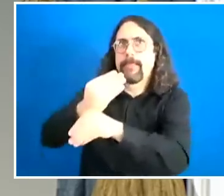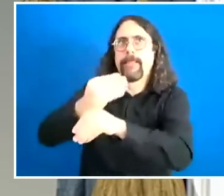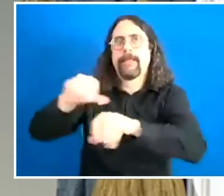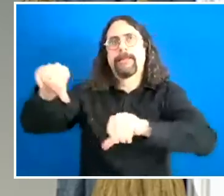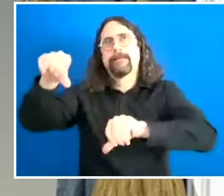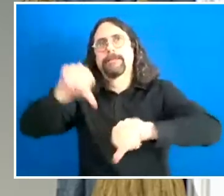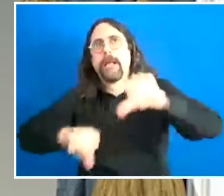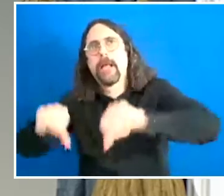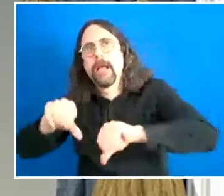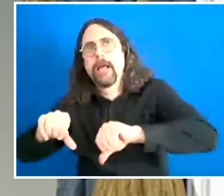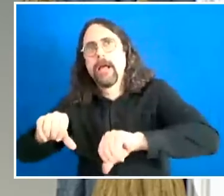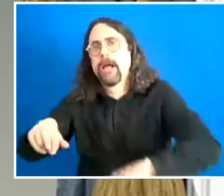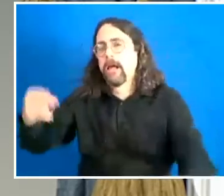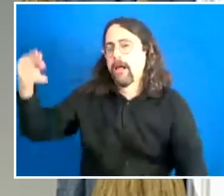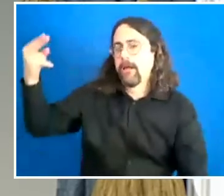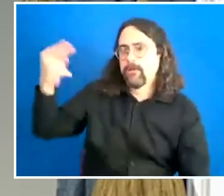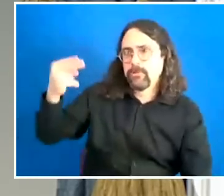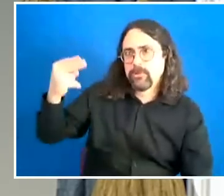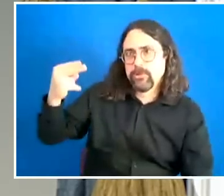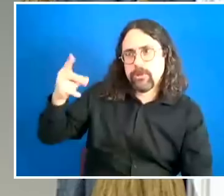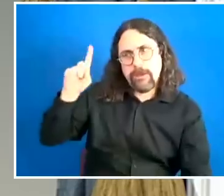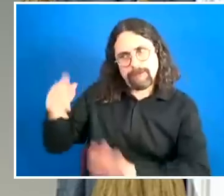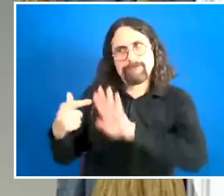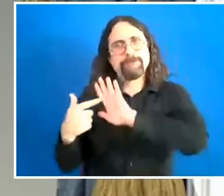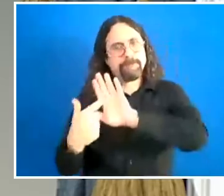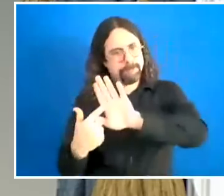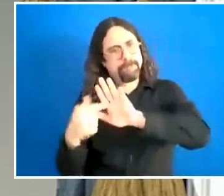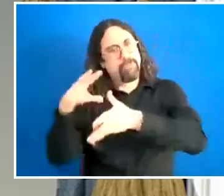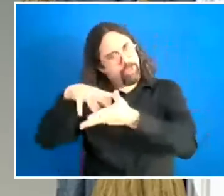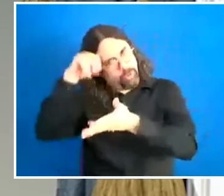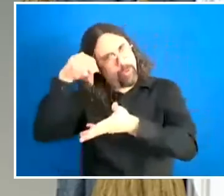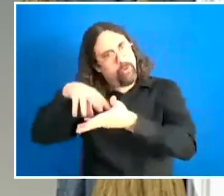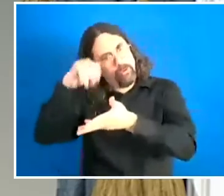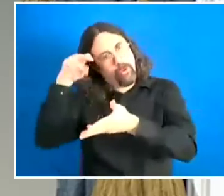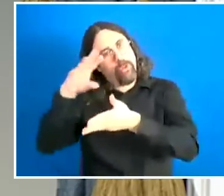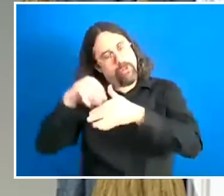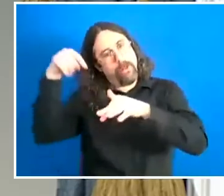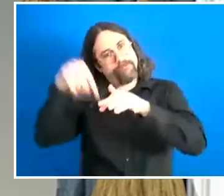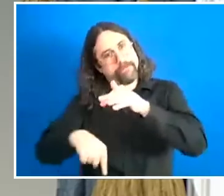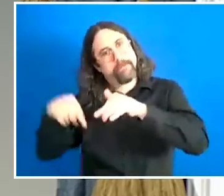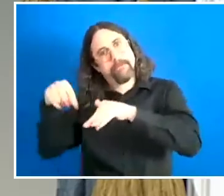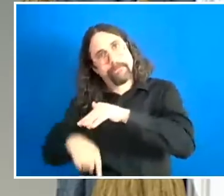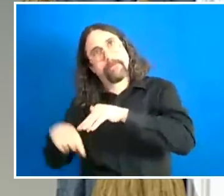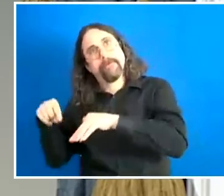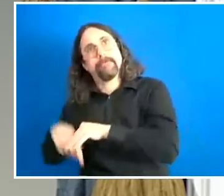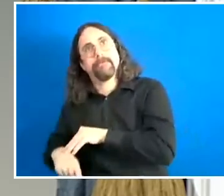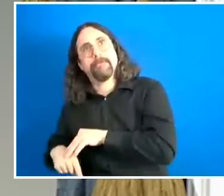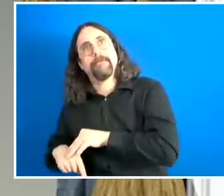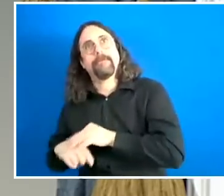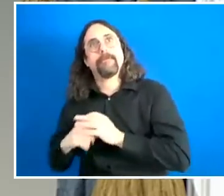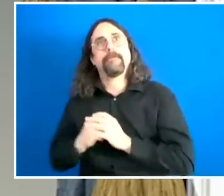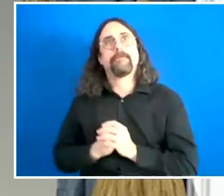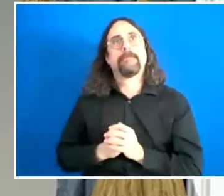THE THIRGD RADE, THEY'VE COMPLETED THE SIXTH GRADE, ET CETERA. SO THE IN PRREOGSS CLASSIFICATION AS